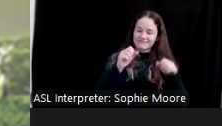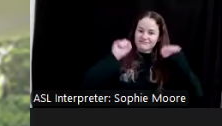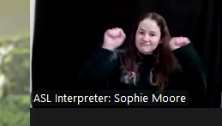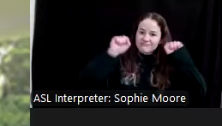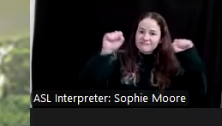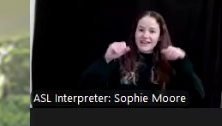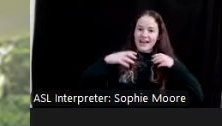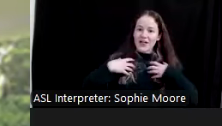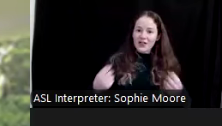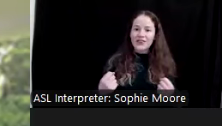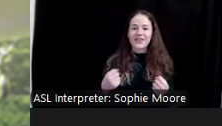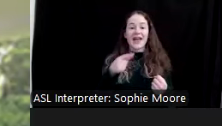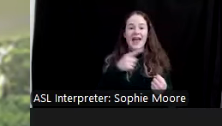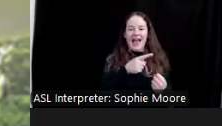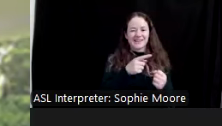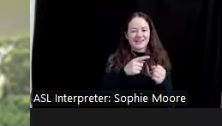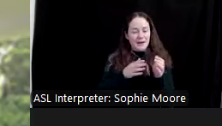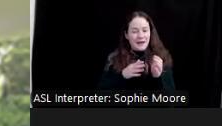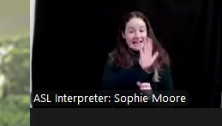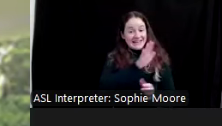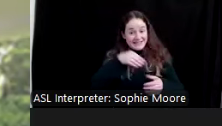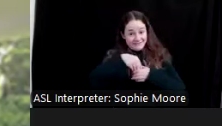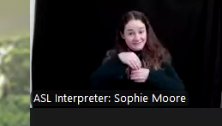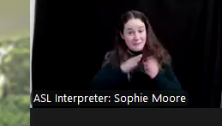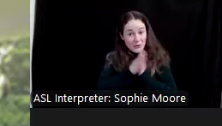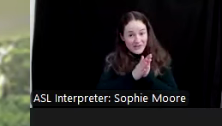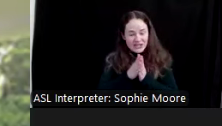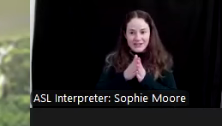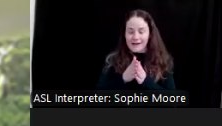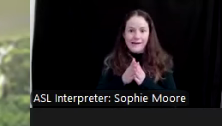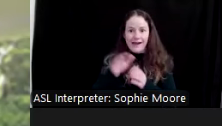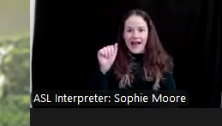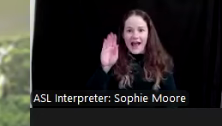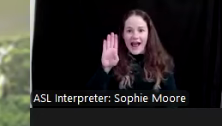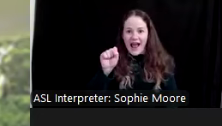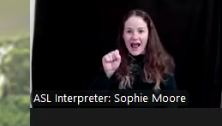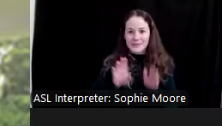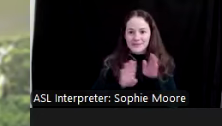his brother has who is uh more neurotypical in his development. It's